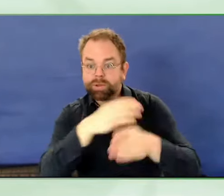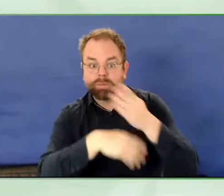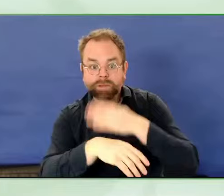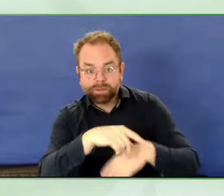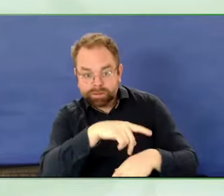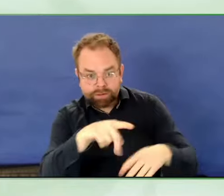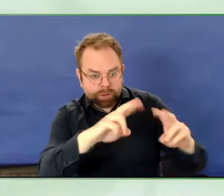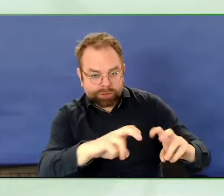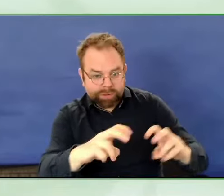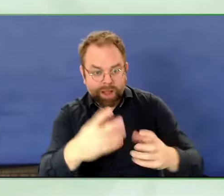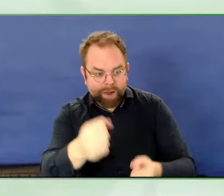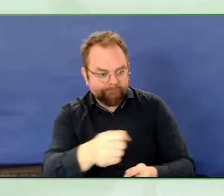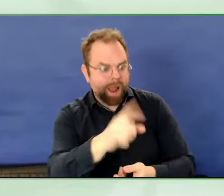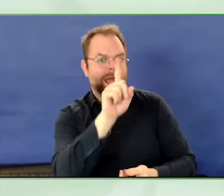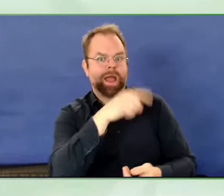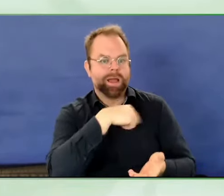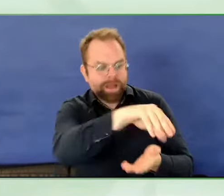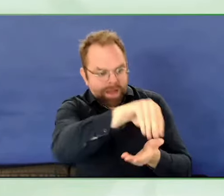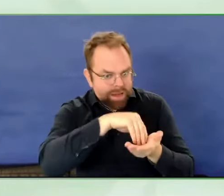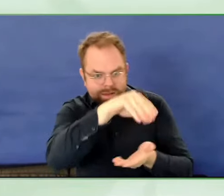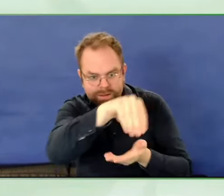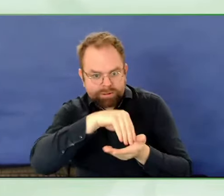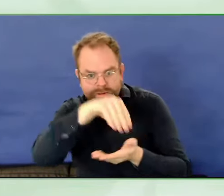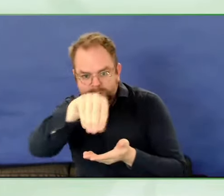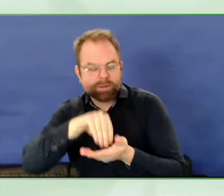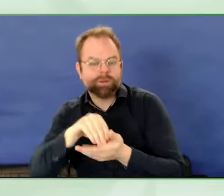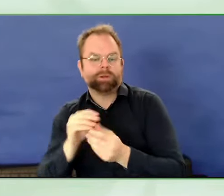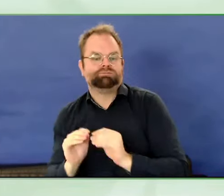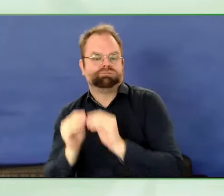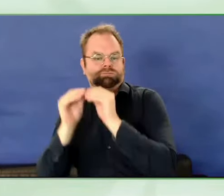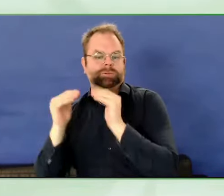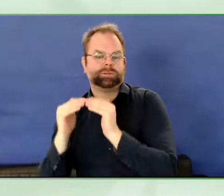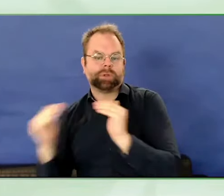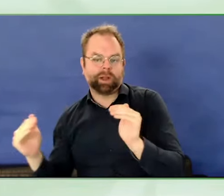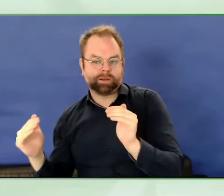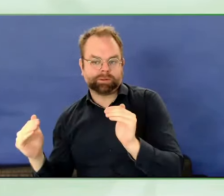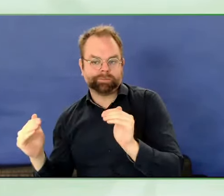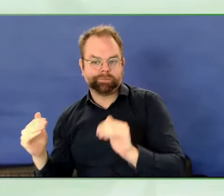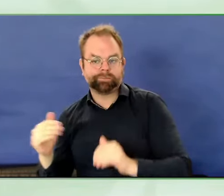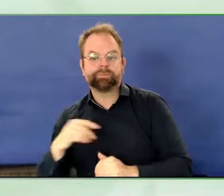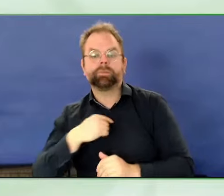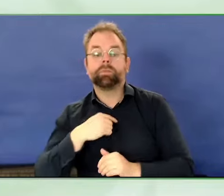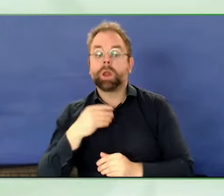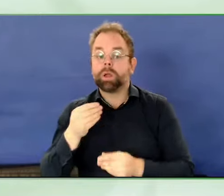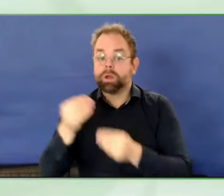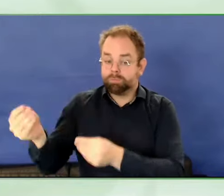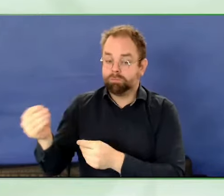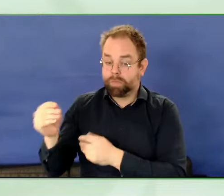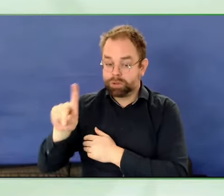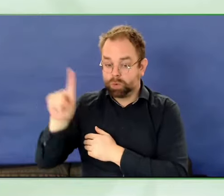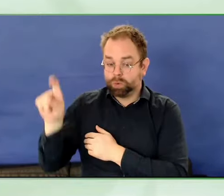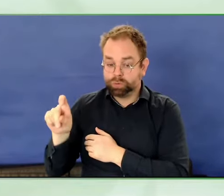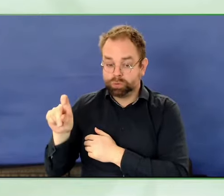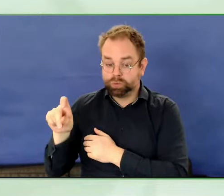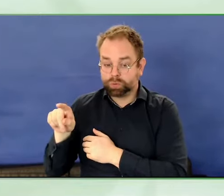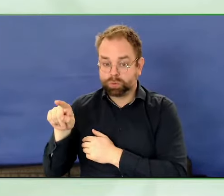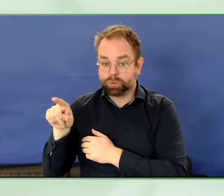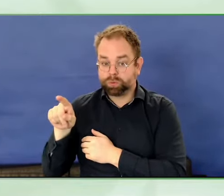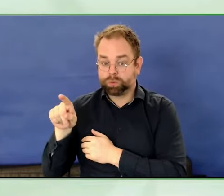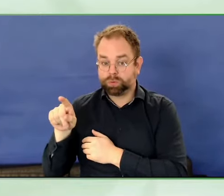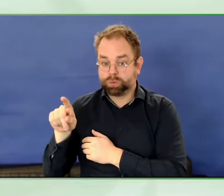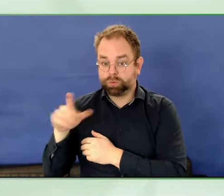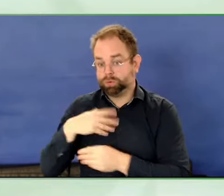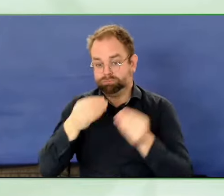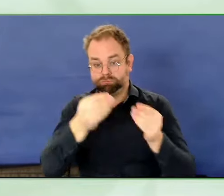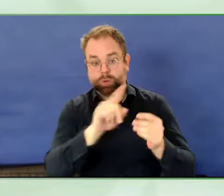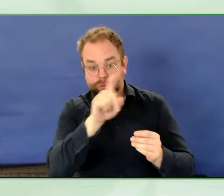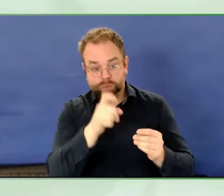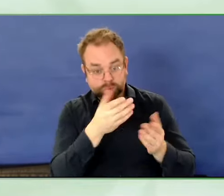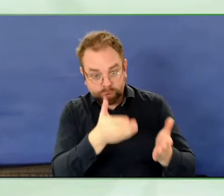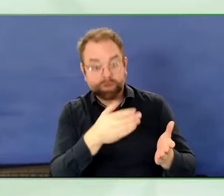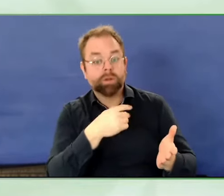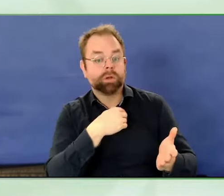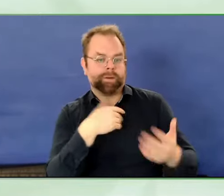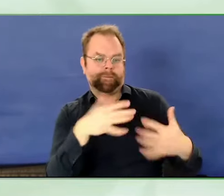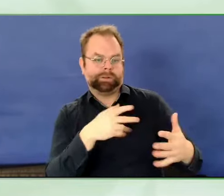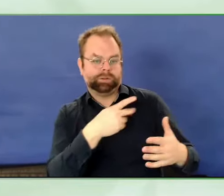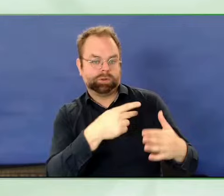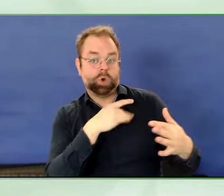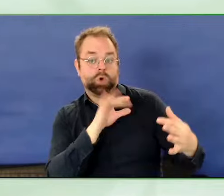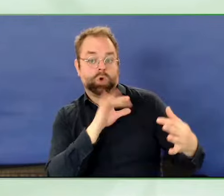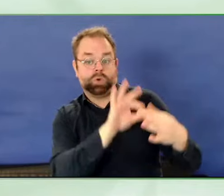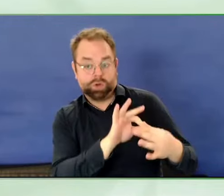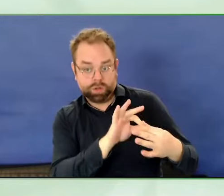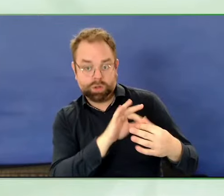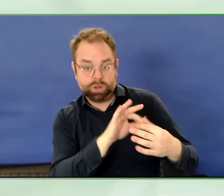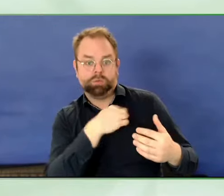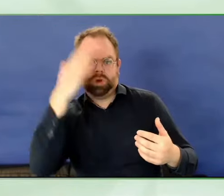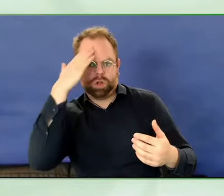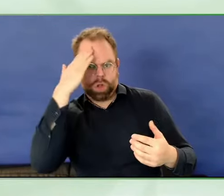I want to congratulate you for the research based focus on developing